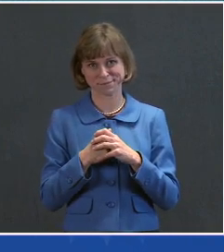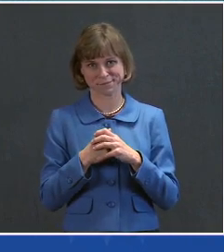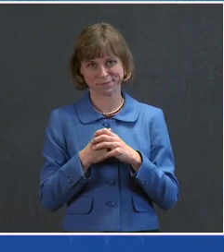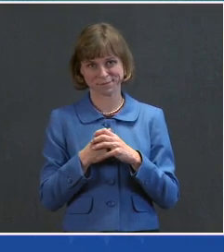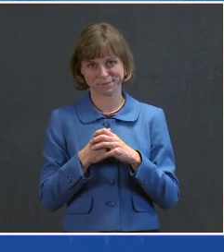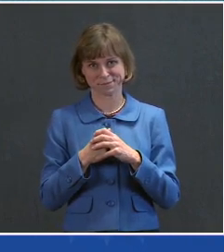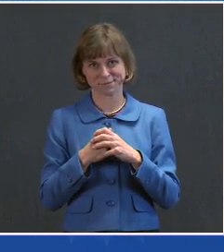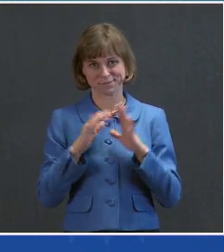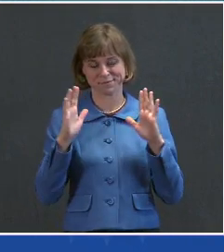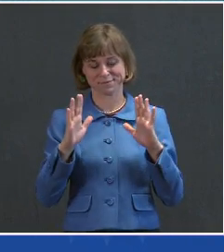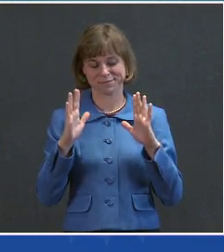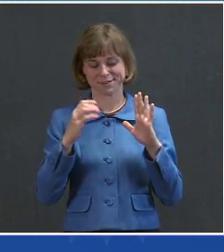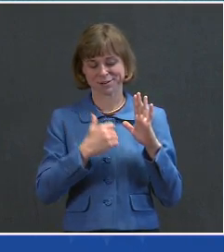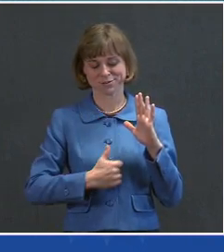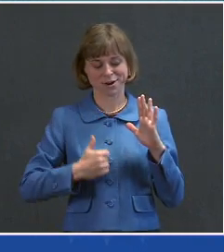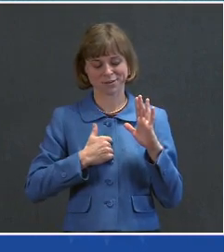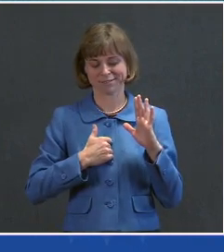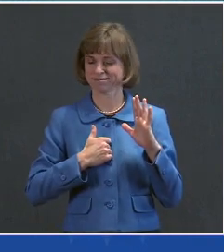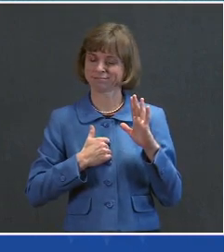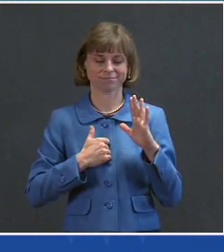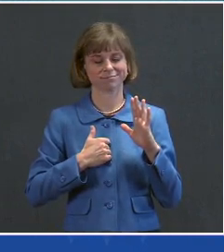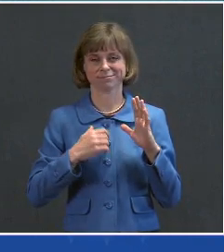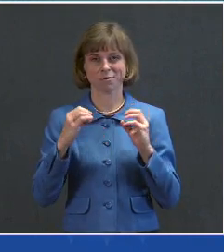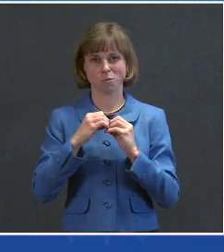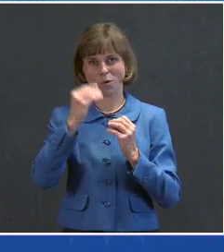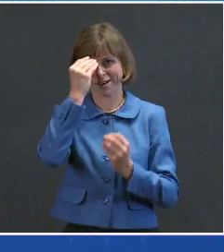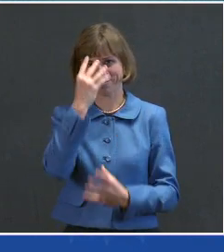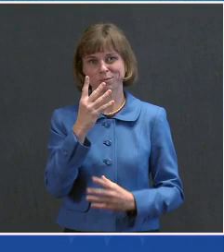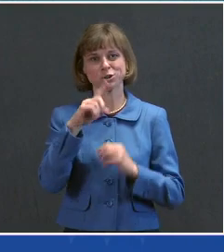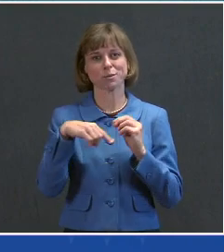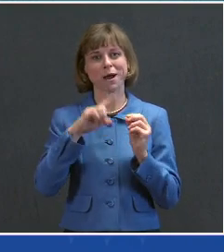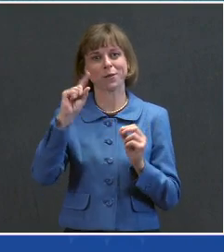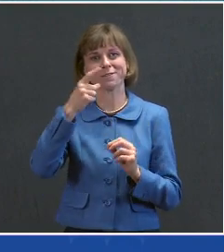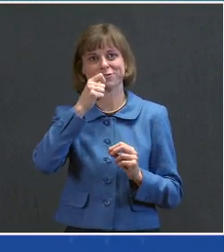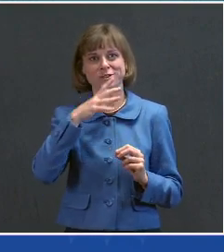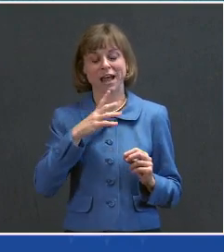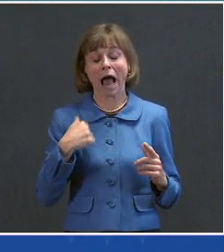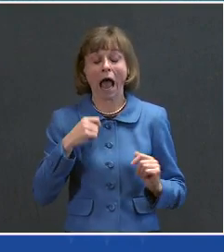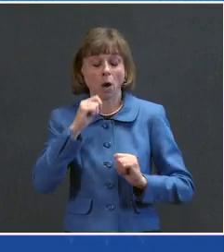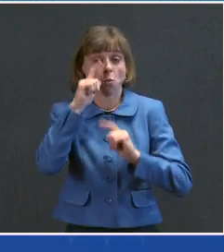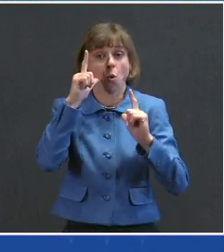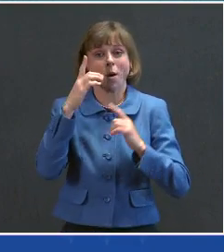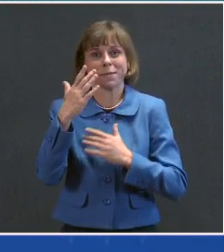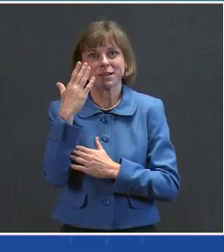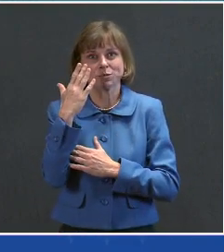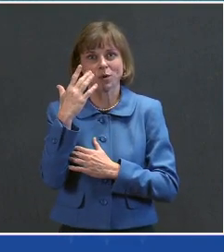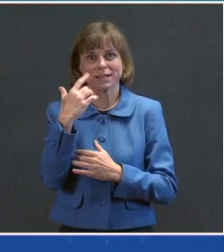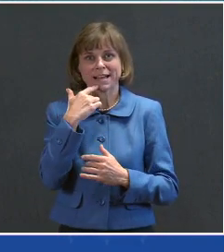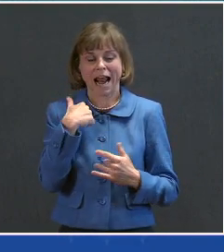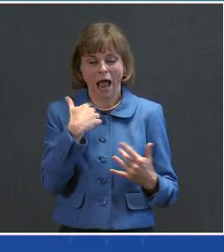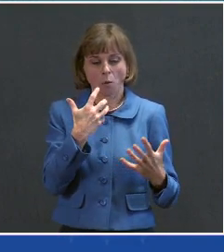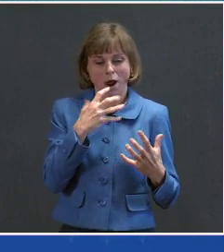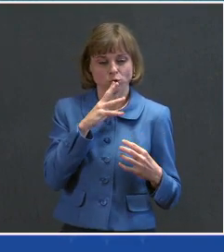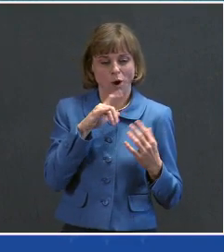Oh, sorry. I just want to give you more details about the First Lady's -- I actually woke up this morning and said I want to talk about this, and then I didn't do it.